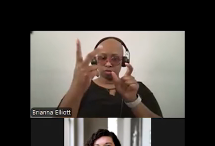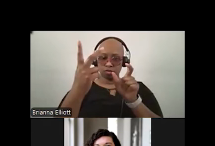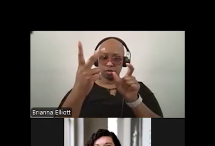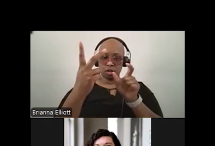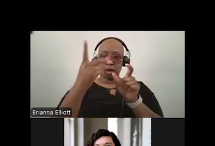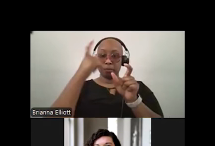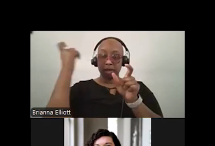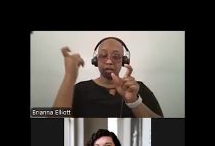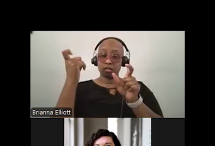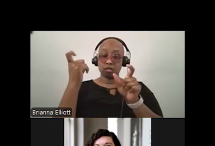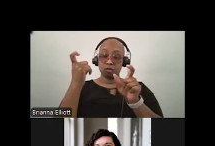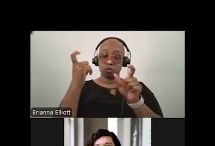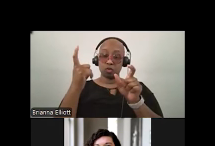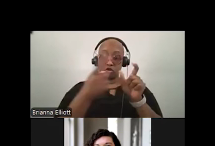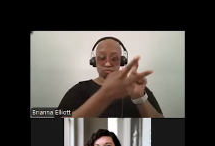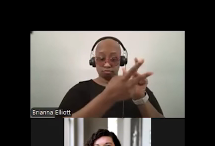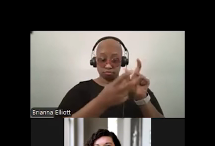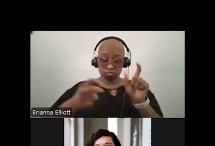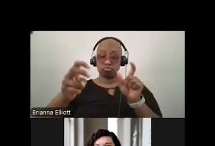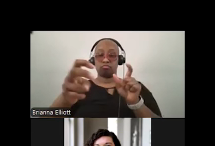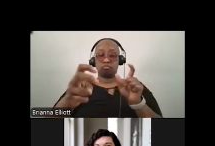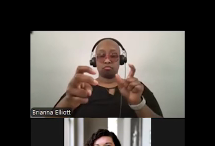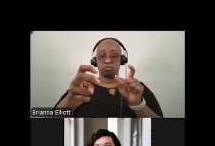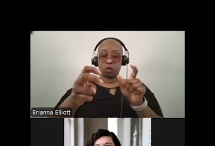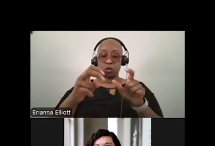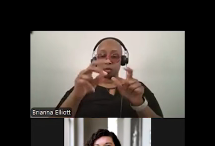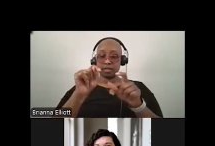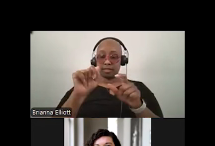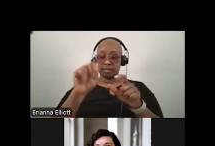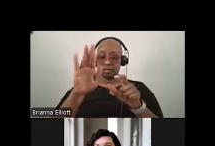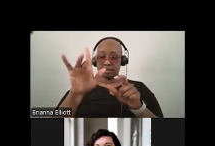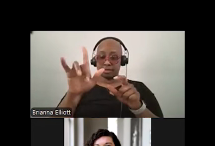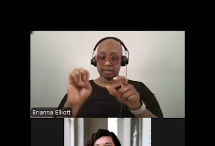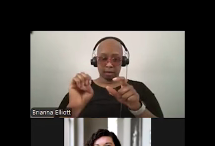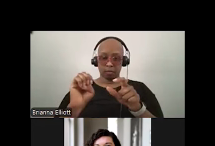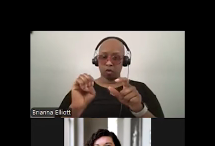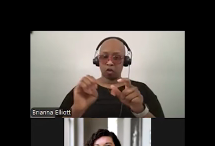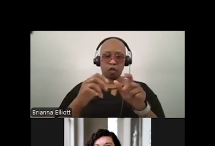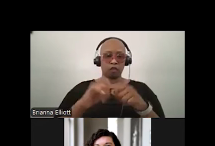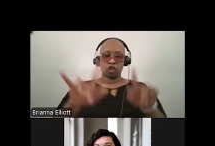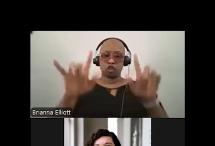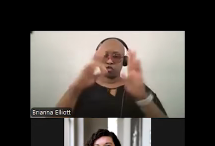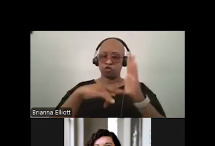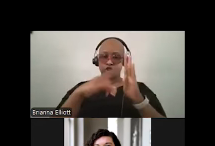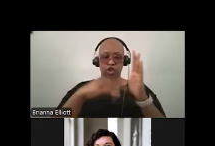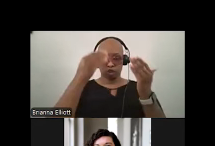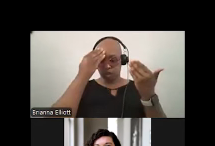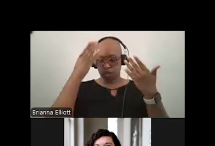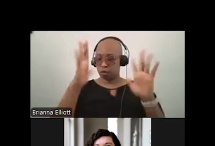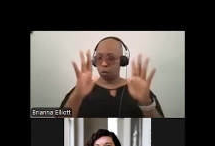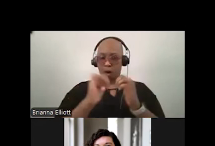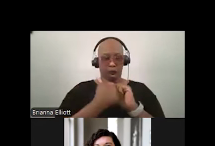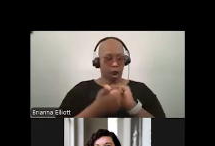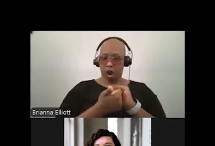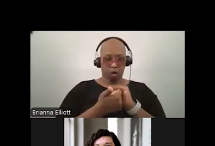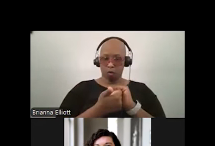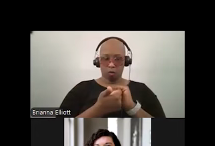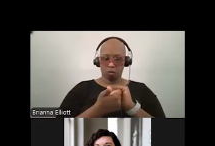format that. Another issue we have right here is this. See this page? that is not descriptive